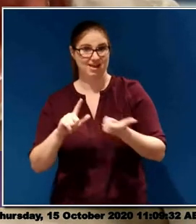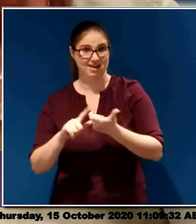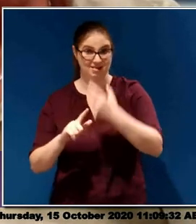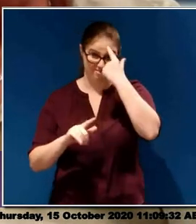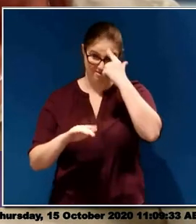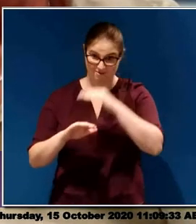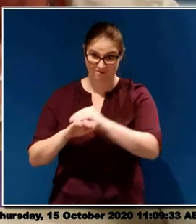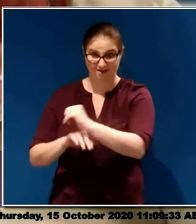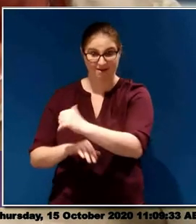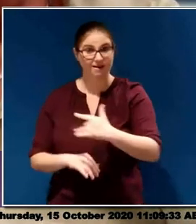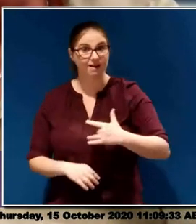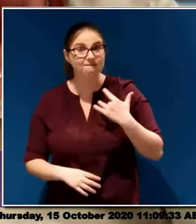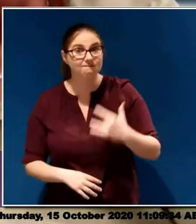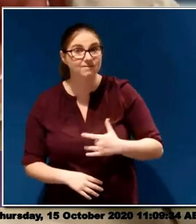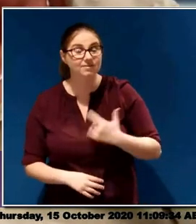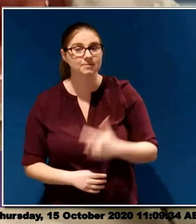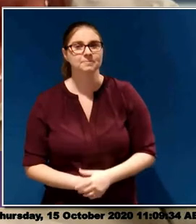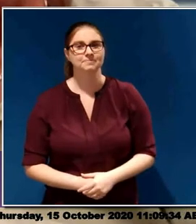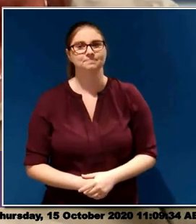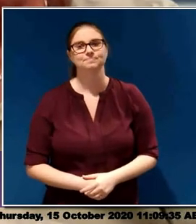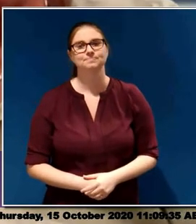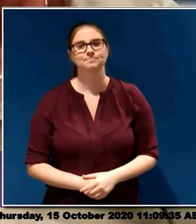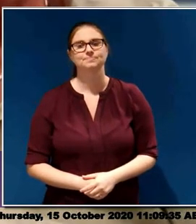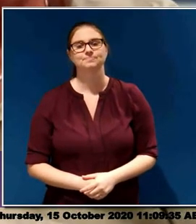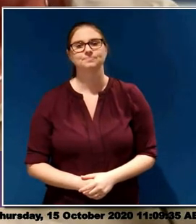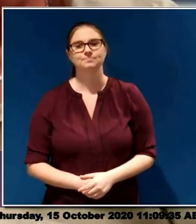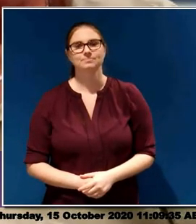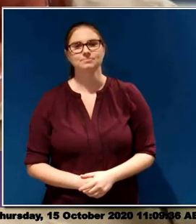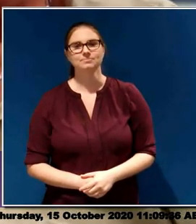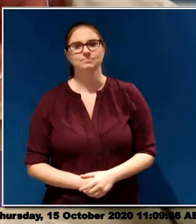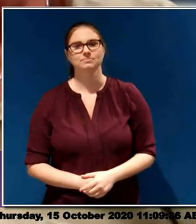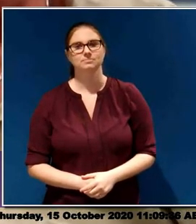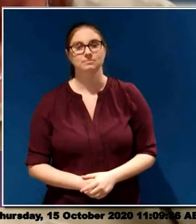The school itself, even I went up there a few times and had meetings with them.